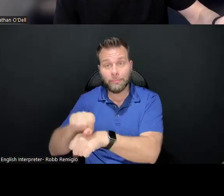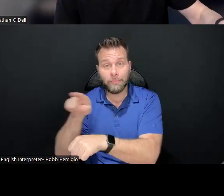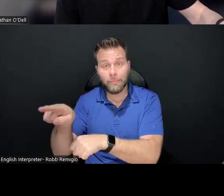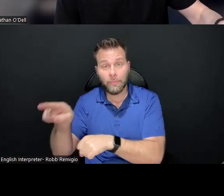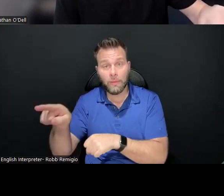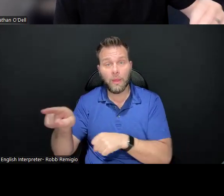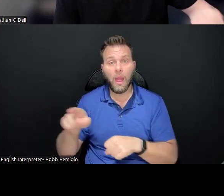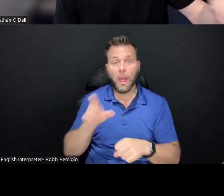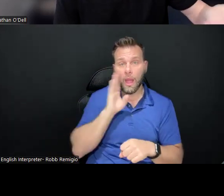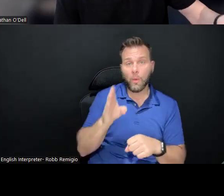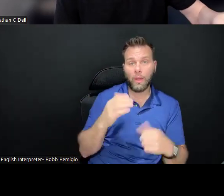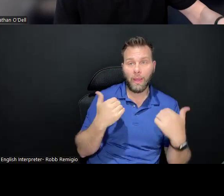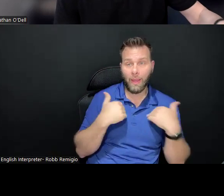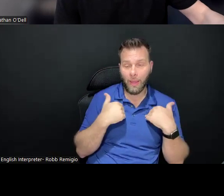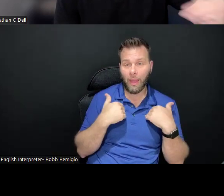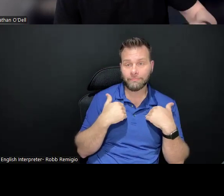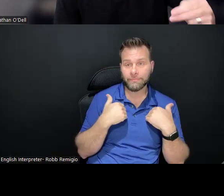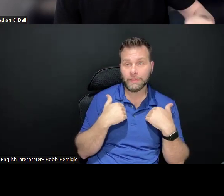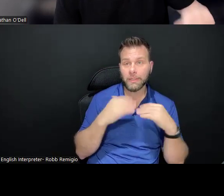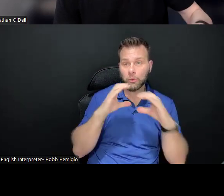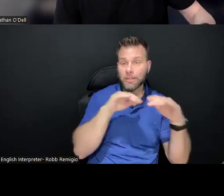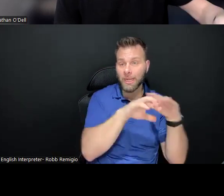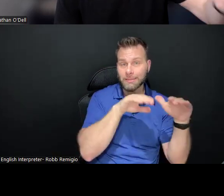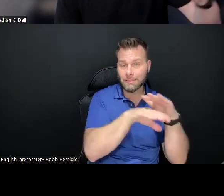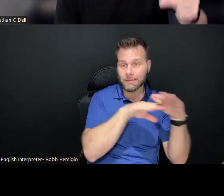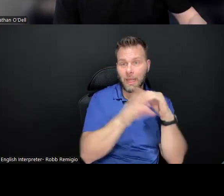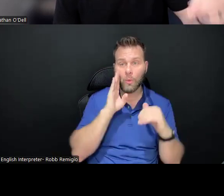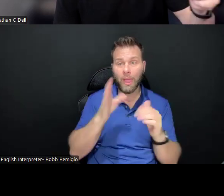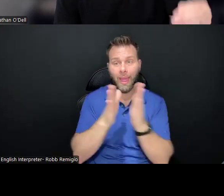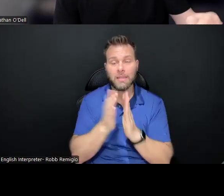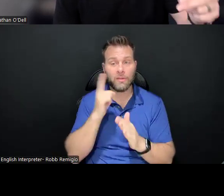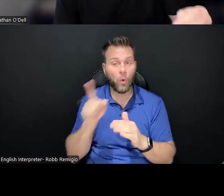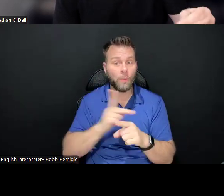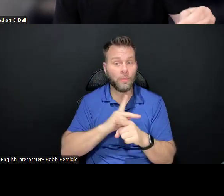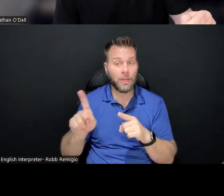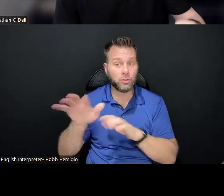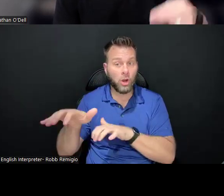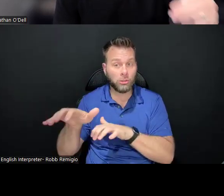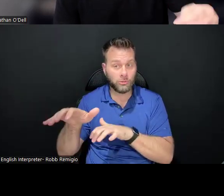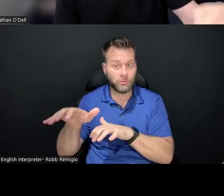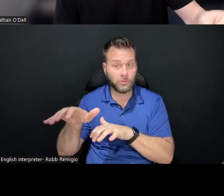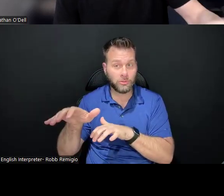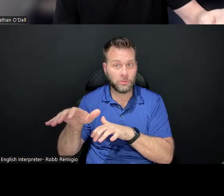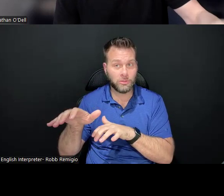the nonplus of communication I'm going to ask for